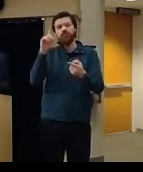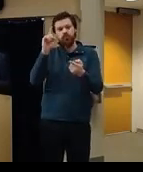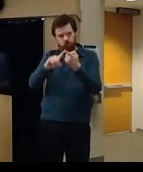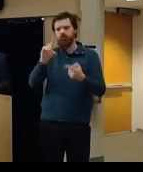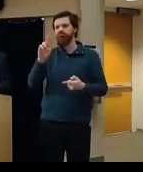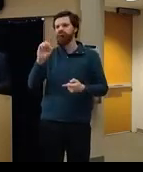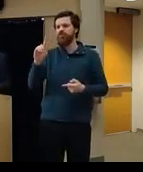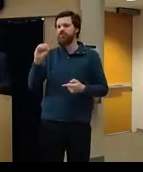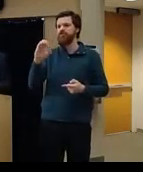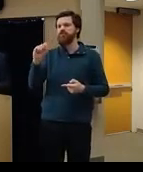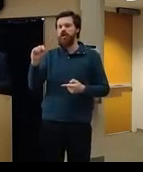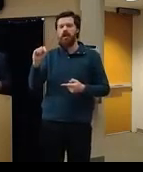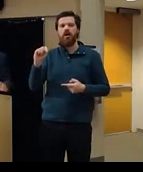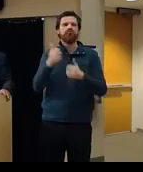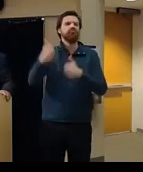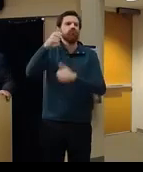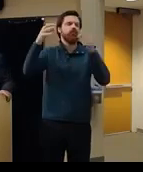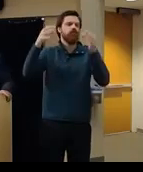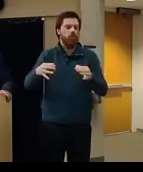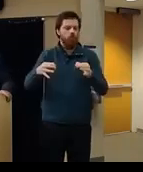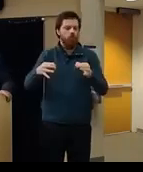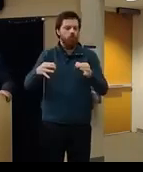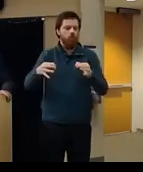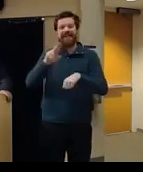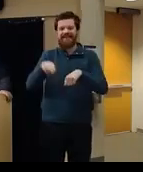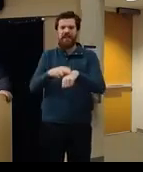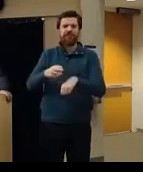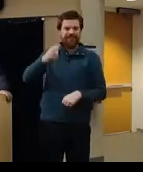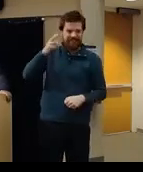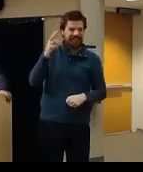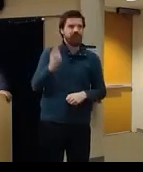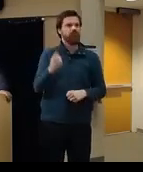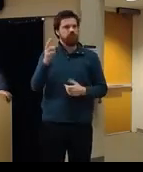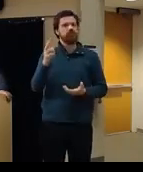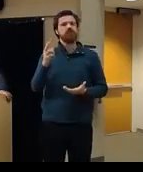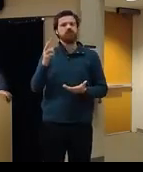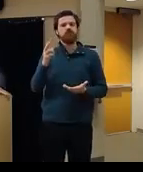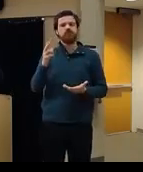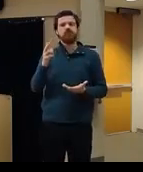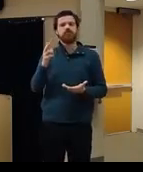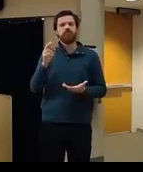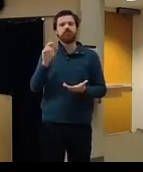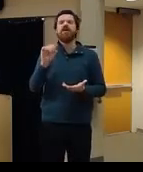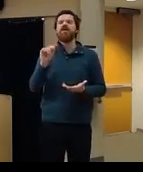of the Supreme Court uh the natural history of the proag race uh which means shooting glower